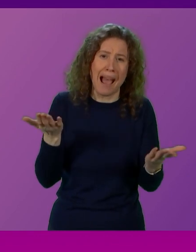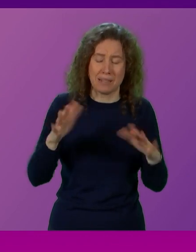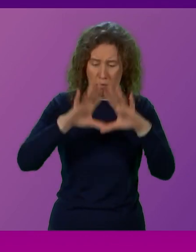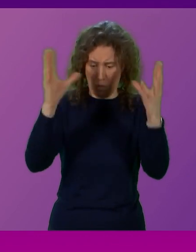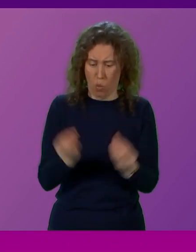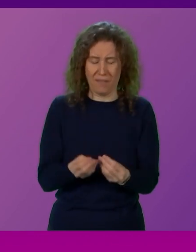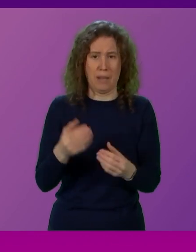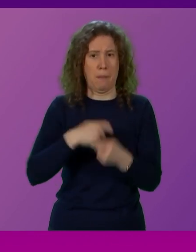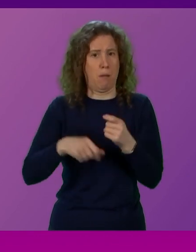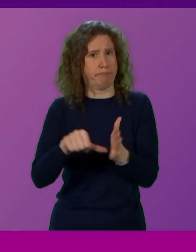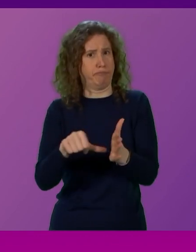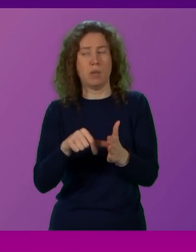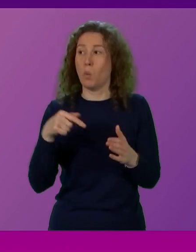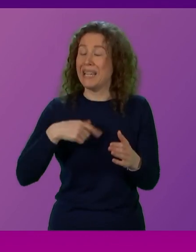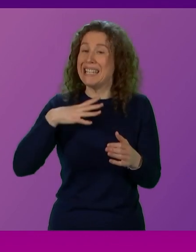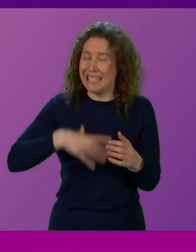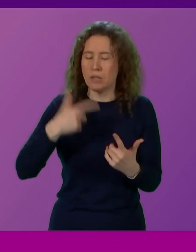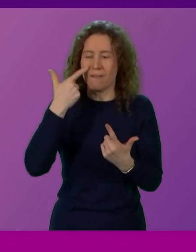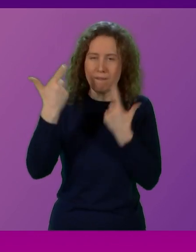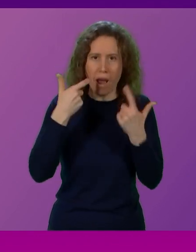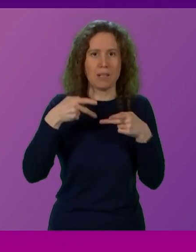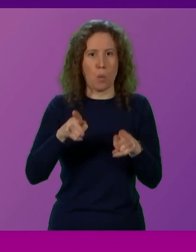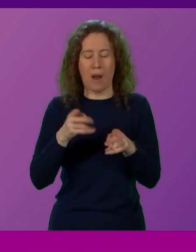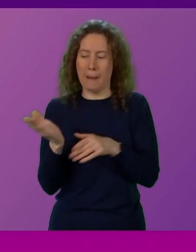As a country, we need to find a way back to Europe.